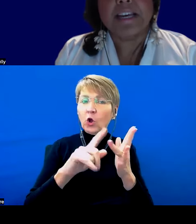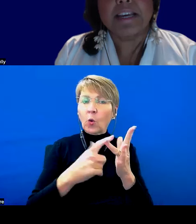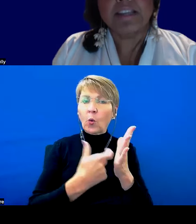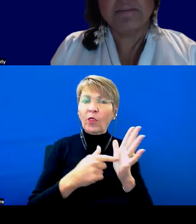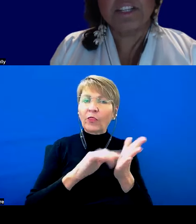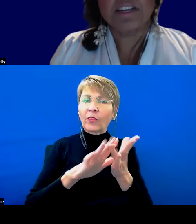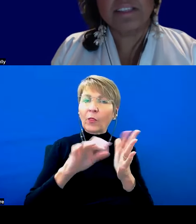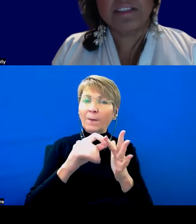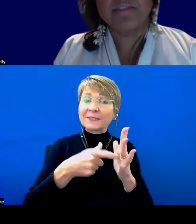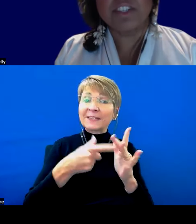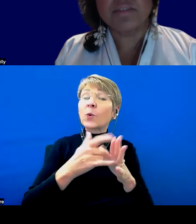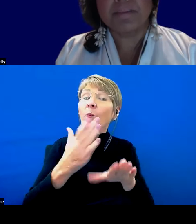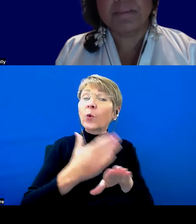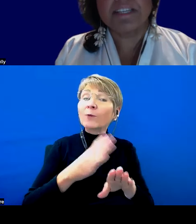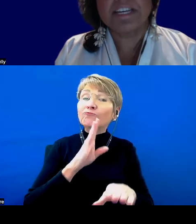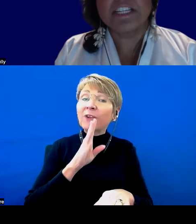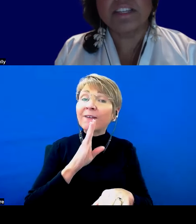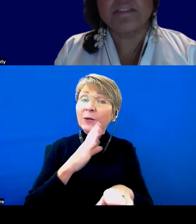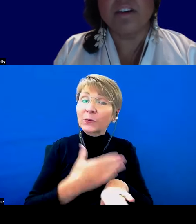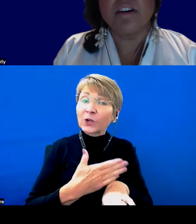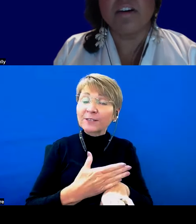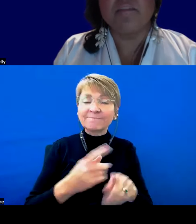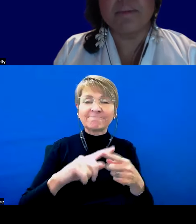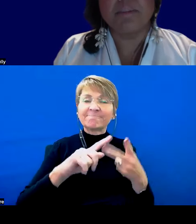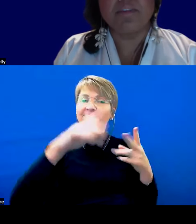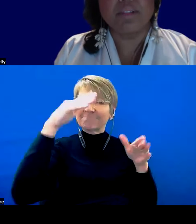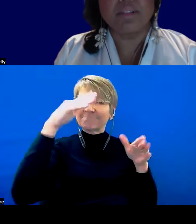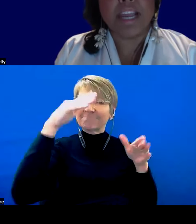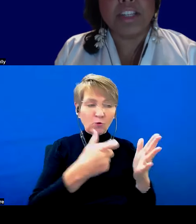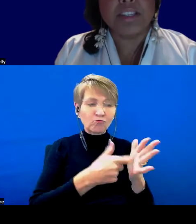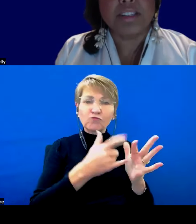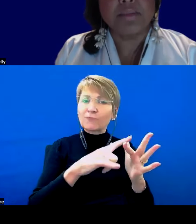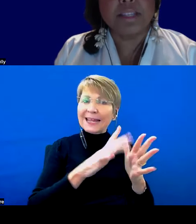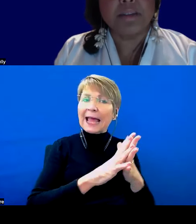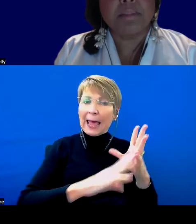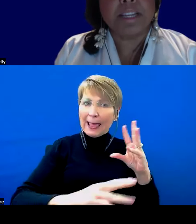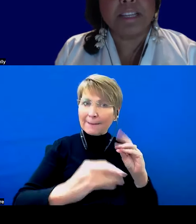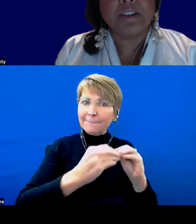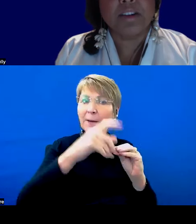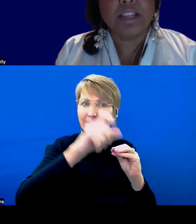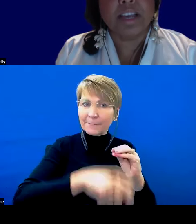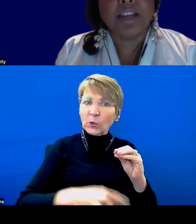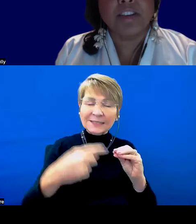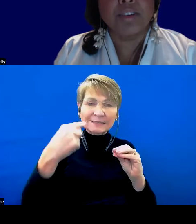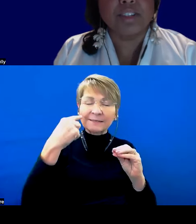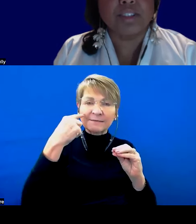I specialise in vision rehabilitation of people of all ages with complex ocular and neurological